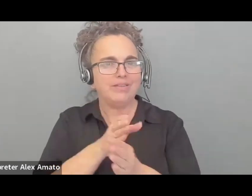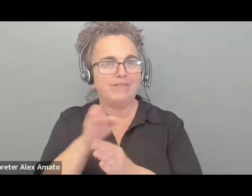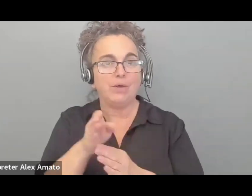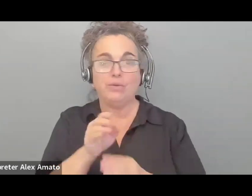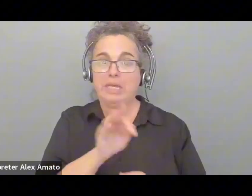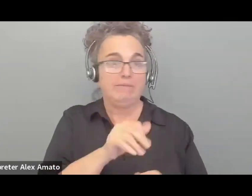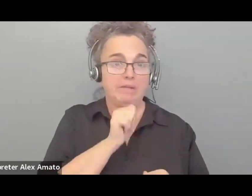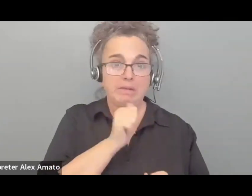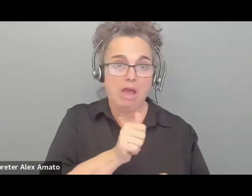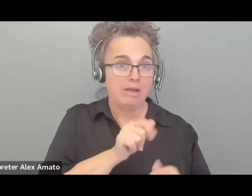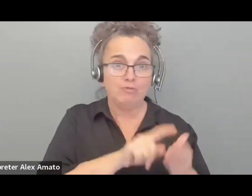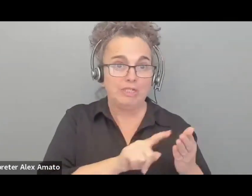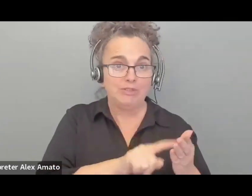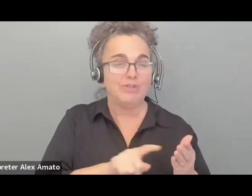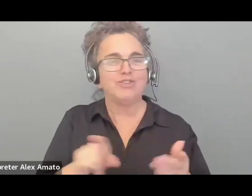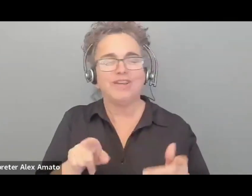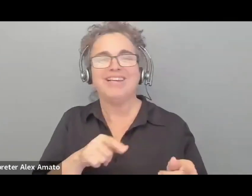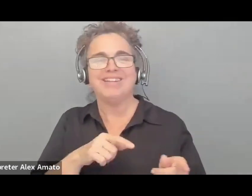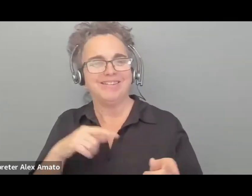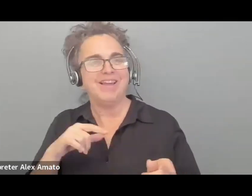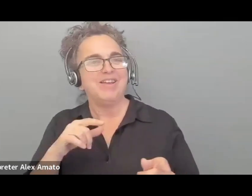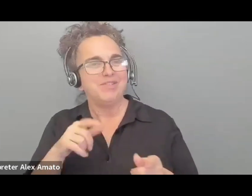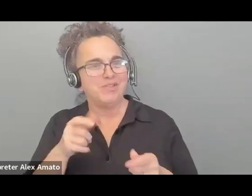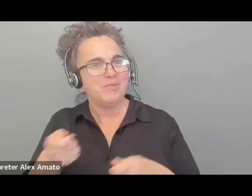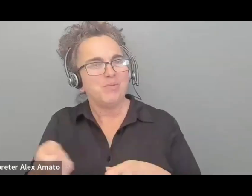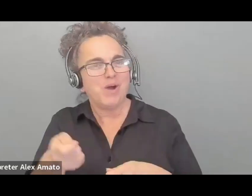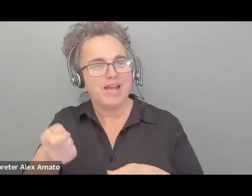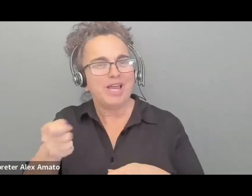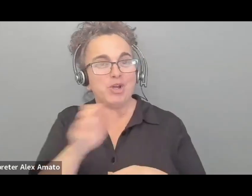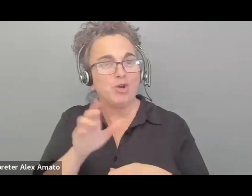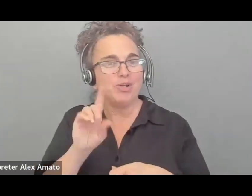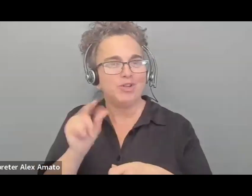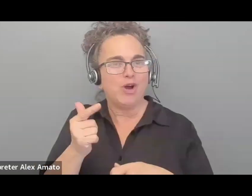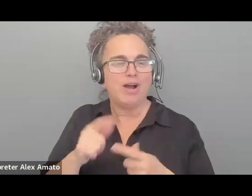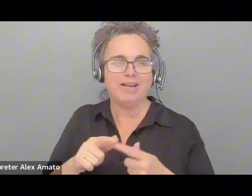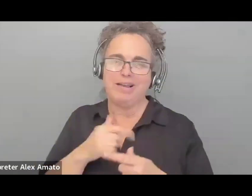love dogs - or immersed in a podcast or audiobook.